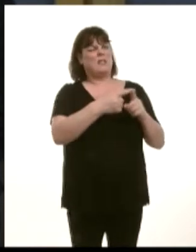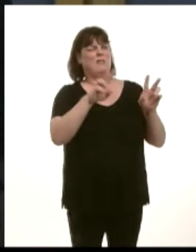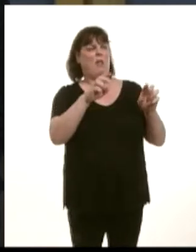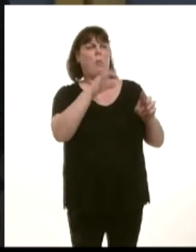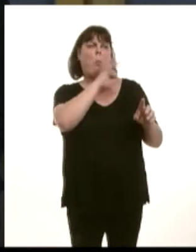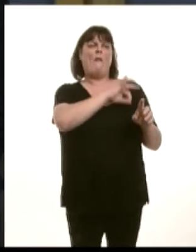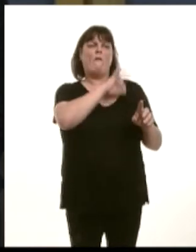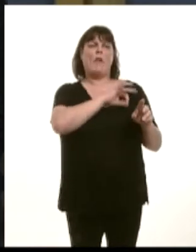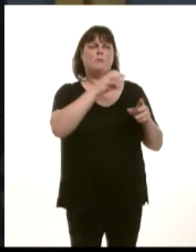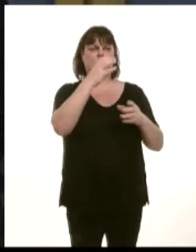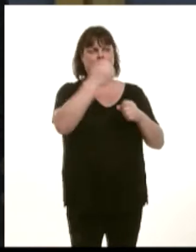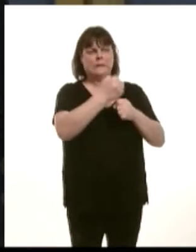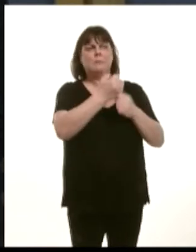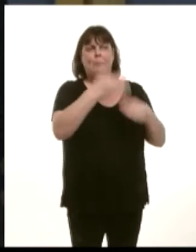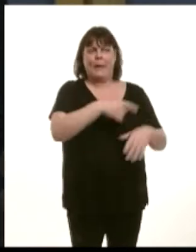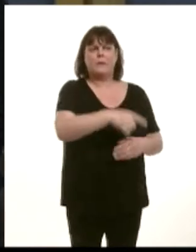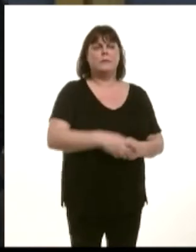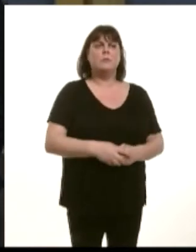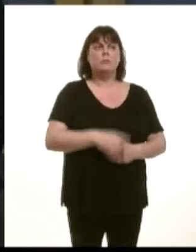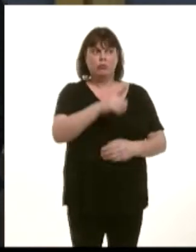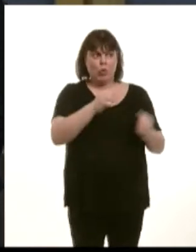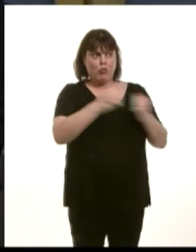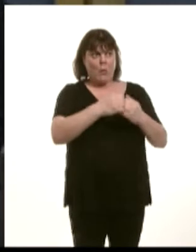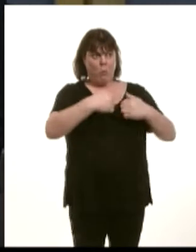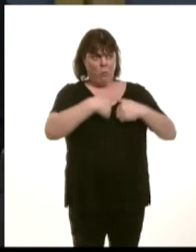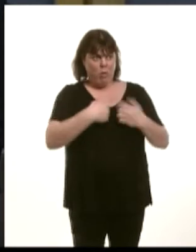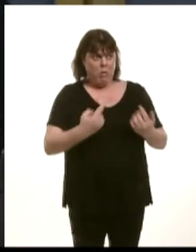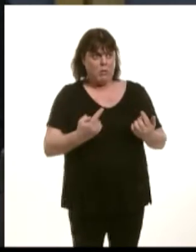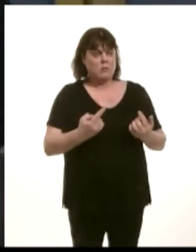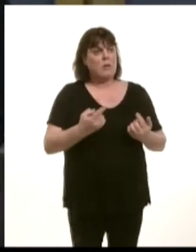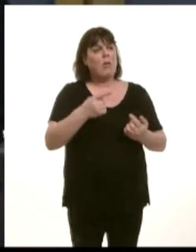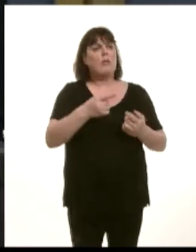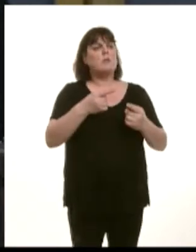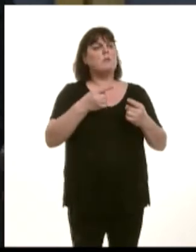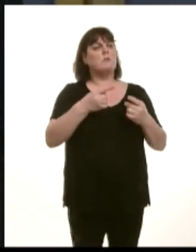Do you agree with Plaid Cymru that austerity, by any measure, has failed?